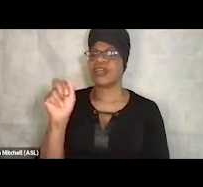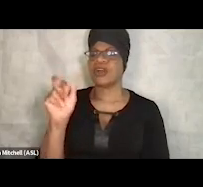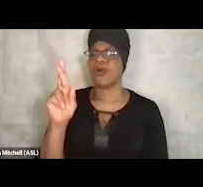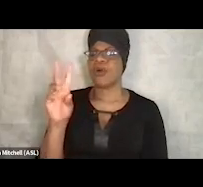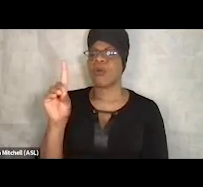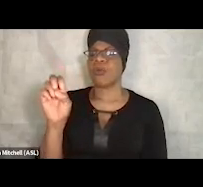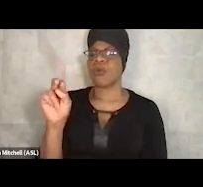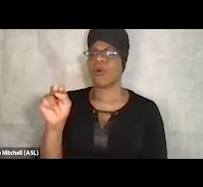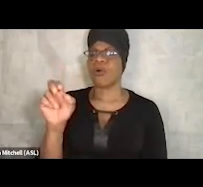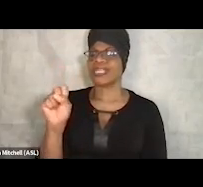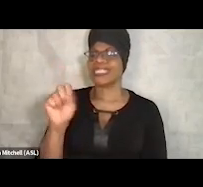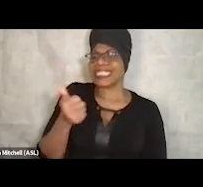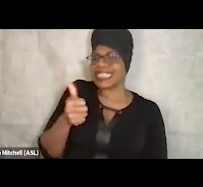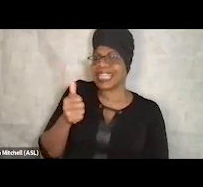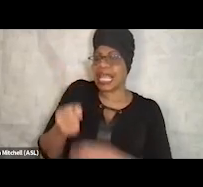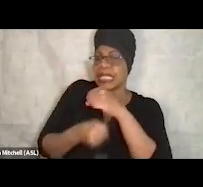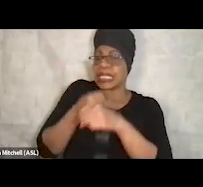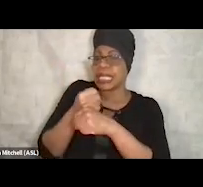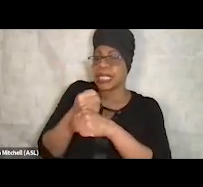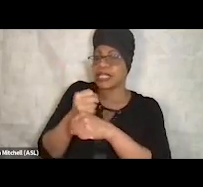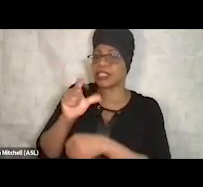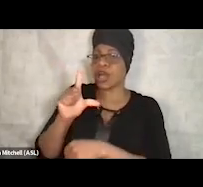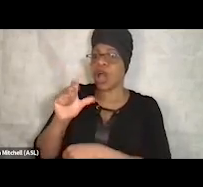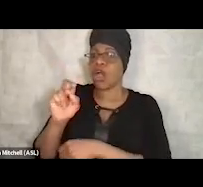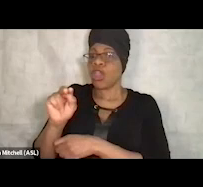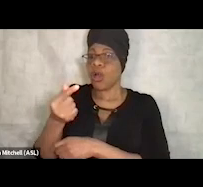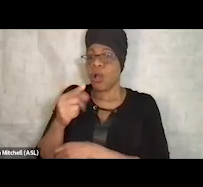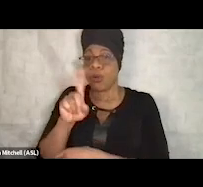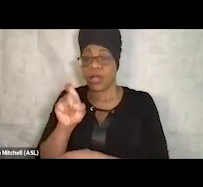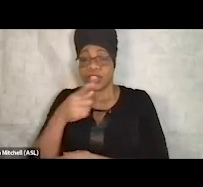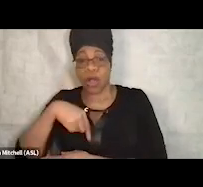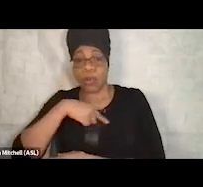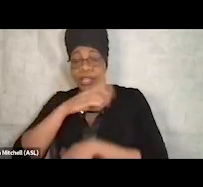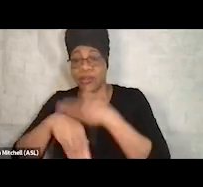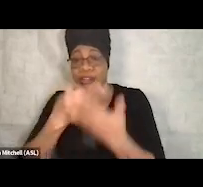And so his big question to us, are we gonna just come and go, or are we committed to it?